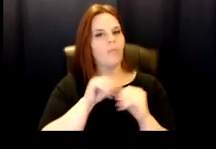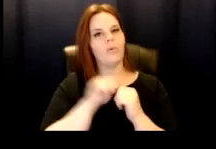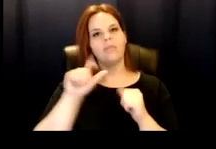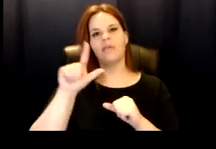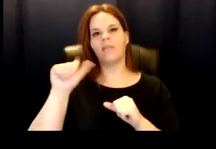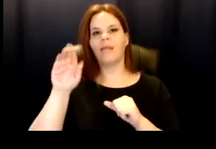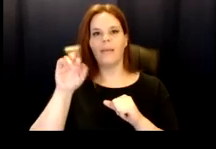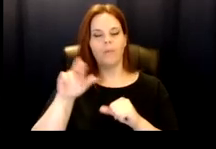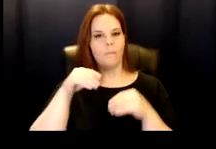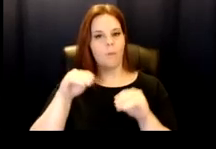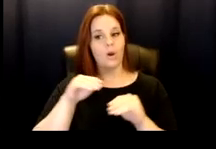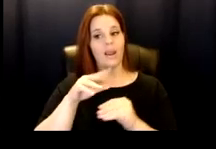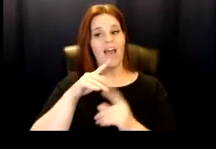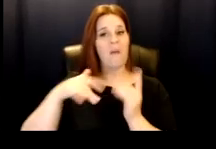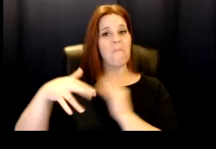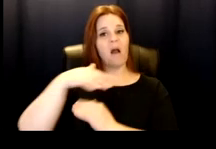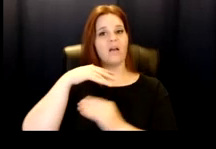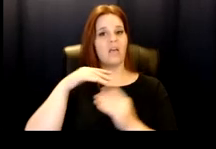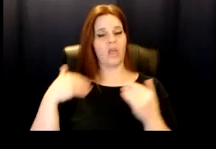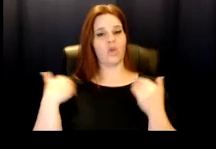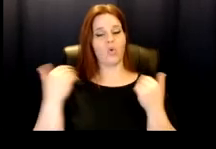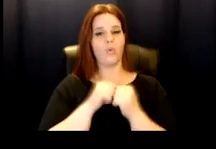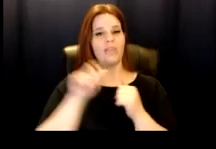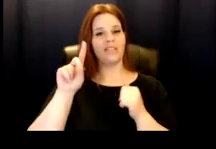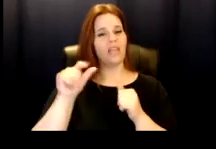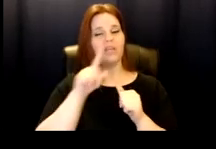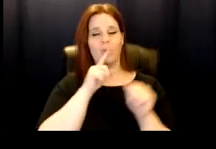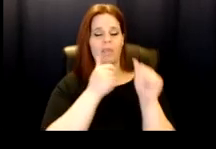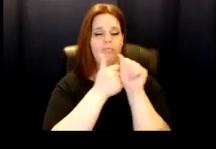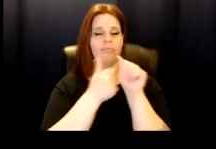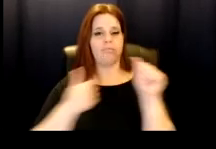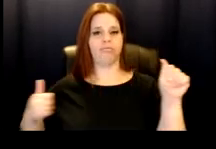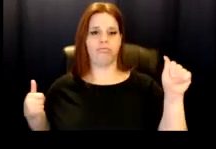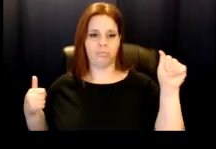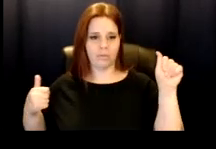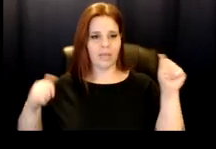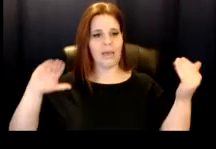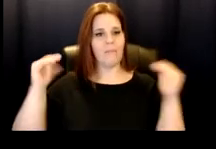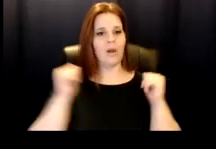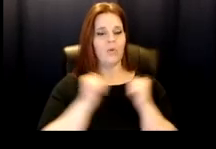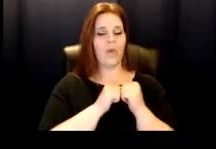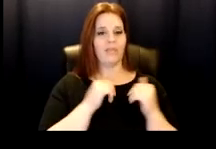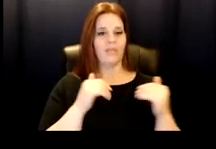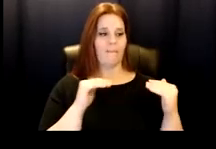among youth with disabilities has lagged far behind that of their peers without disabilities